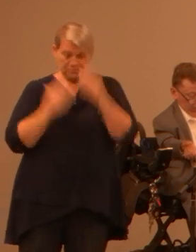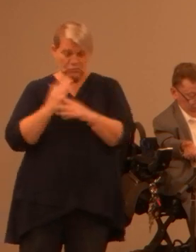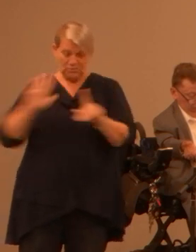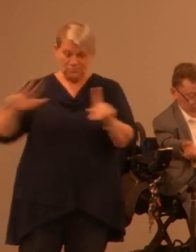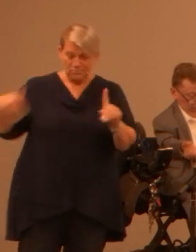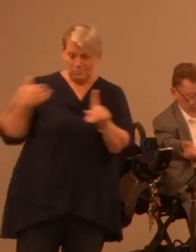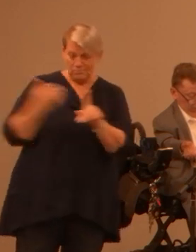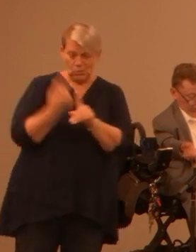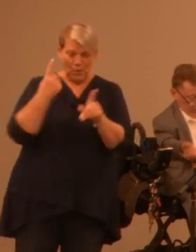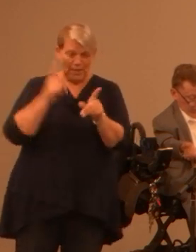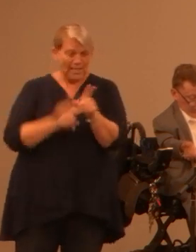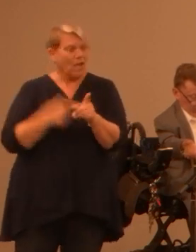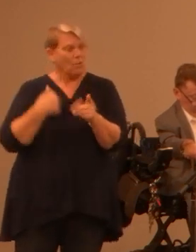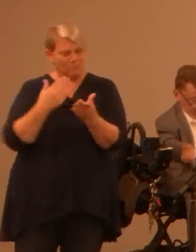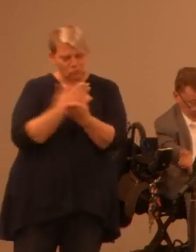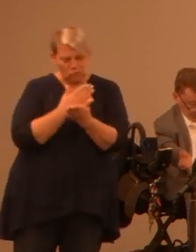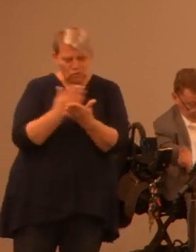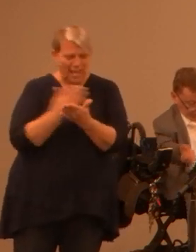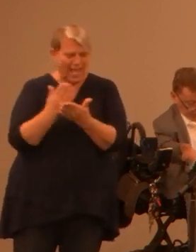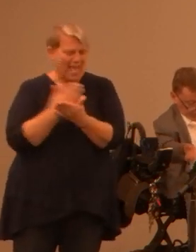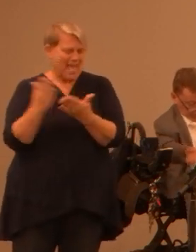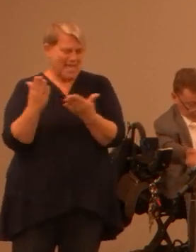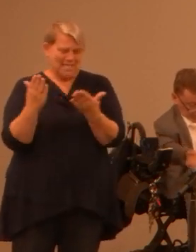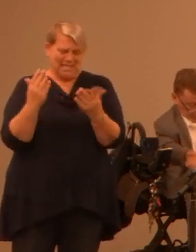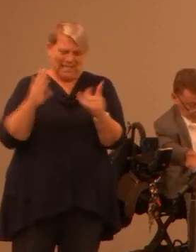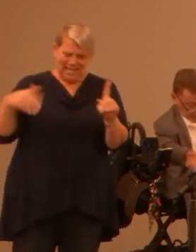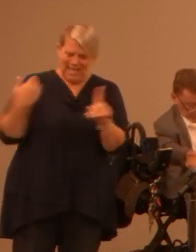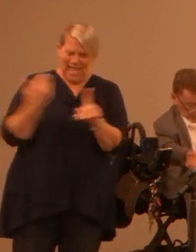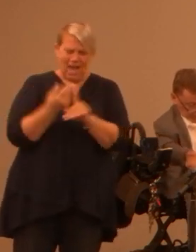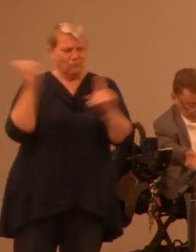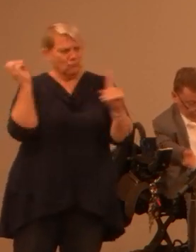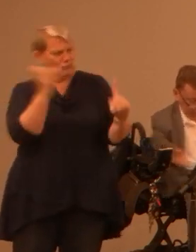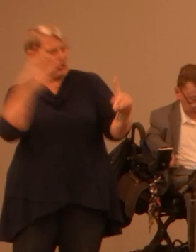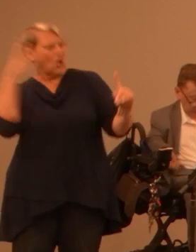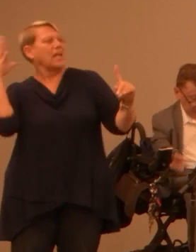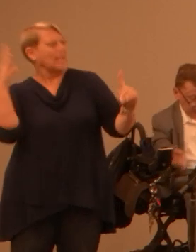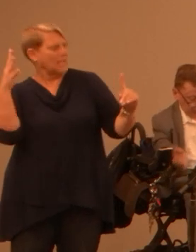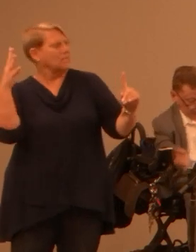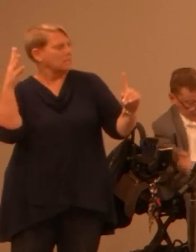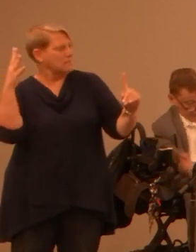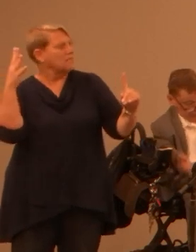that we have shared, that is a year of shining spotlights on areas where